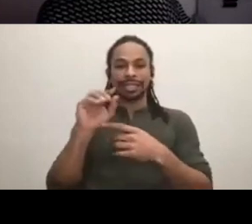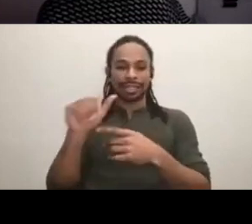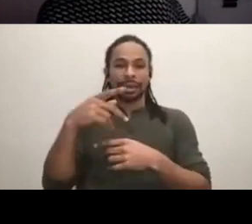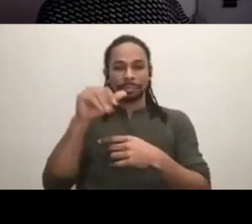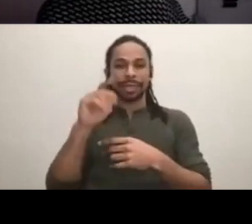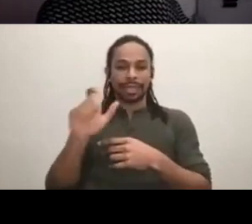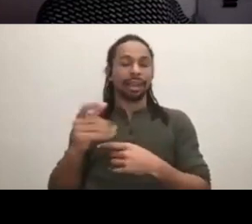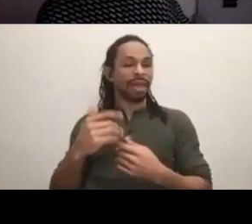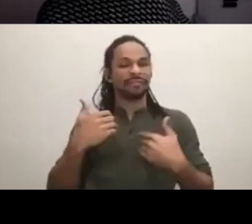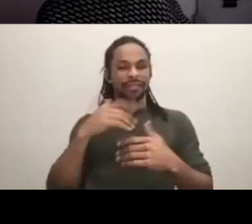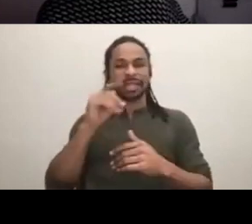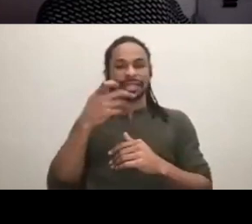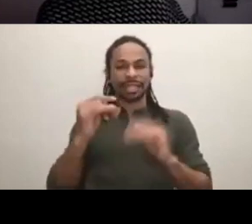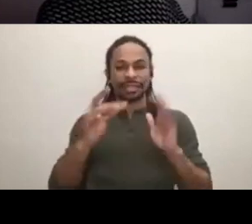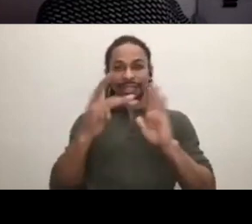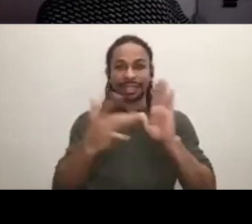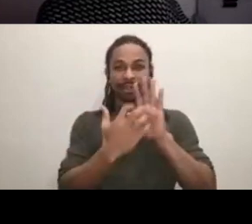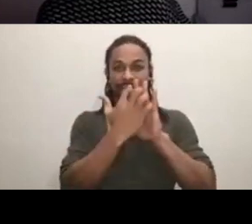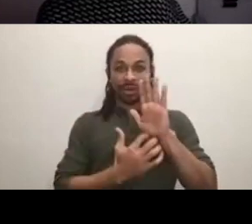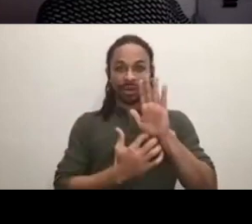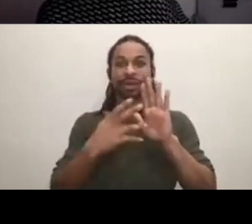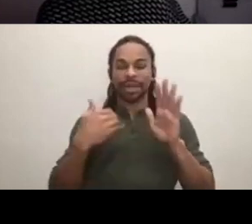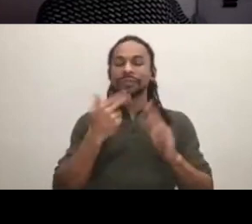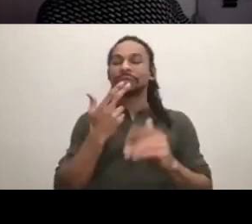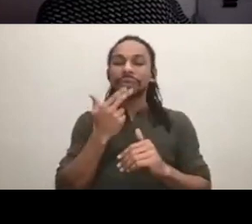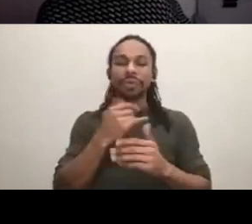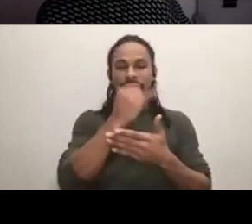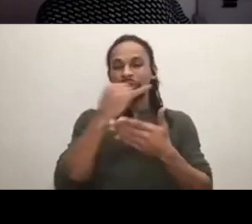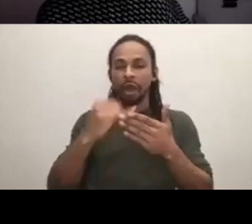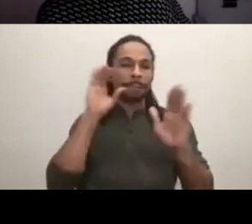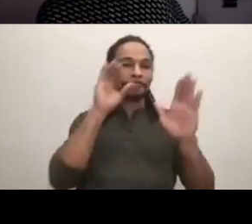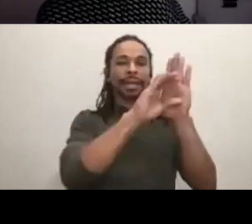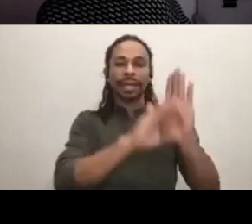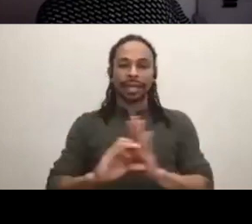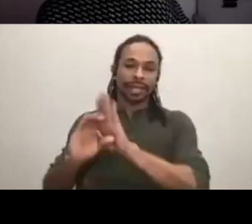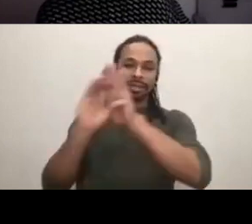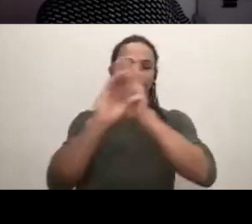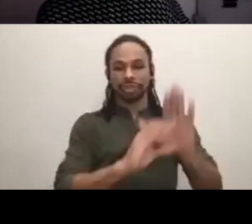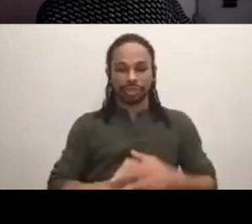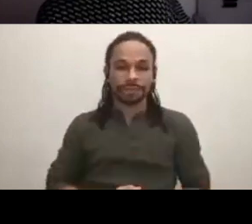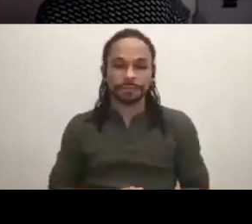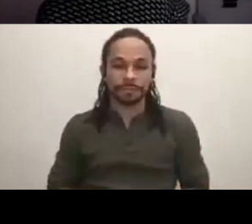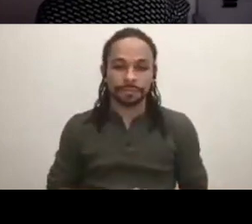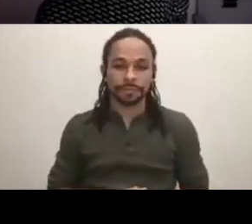quack chirp. Everything then starts to slow down, almost feels like the sounds are deepening.